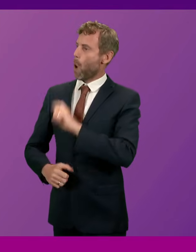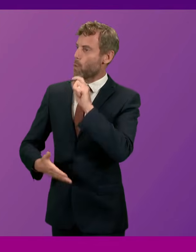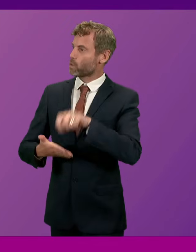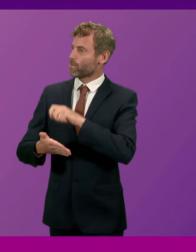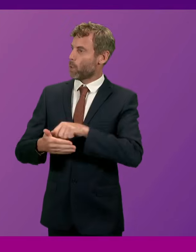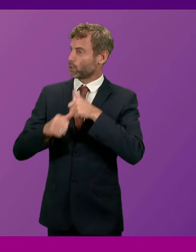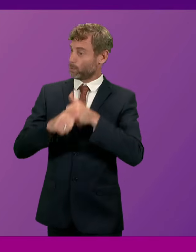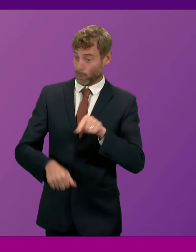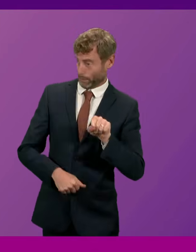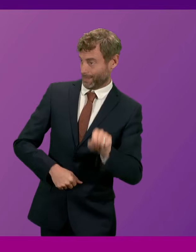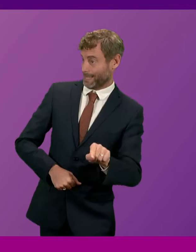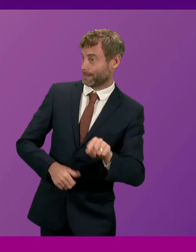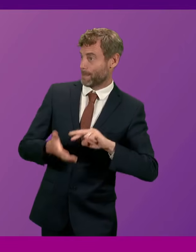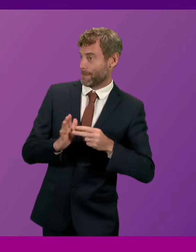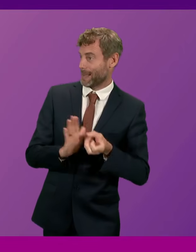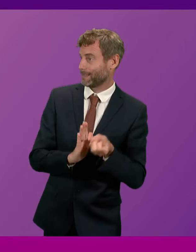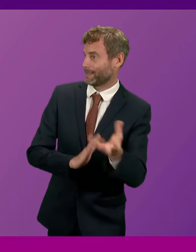Let us hear one another.